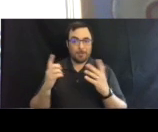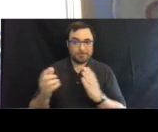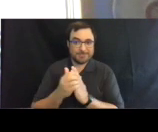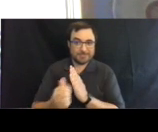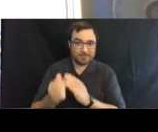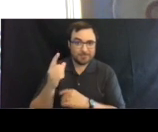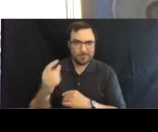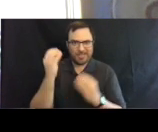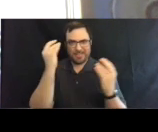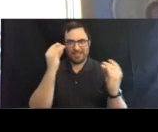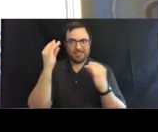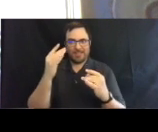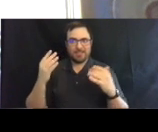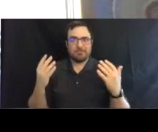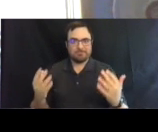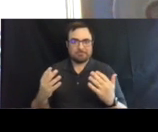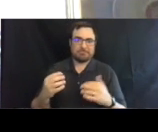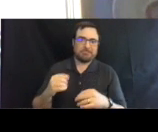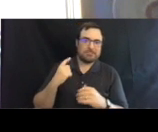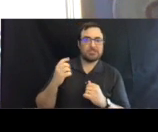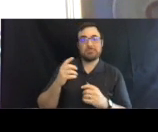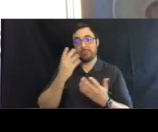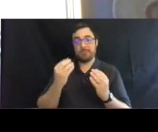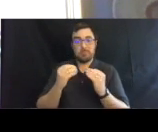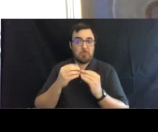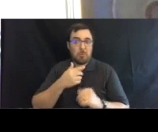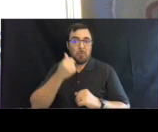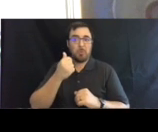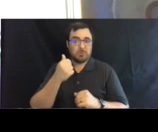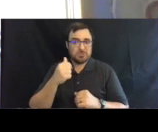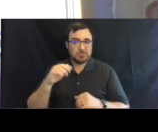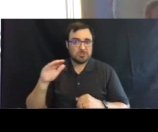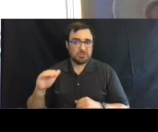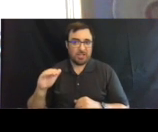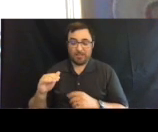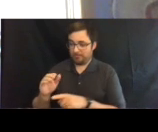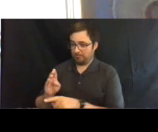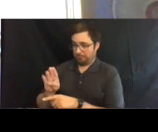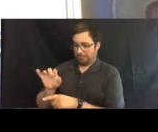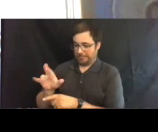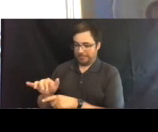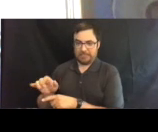well it's an older child like for some of our I know we're not talking about older kids today but I do want to point out